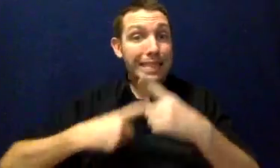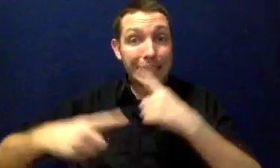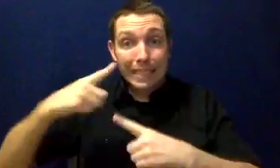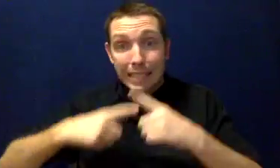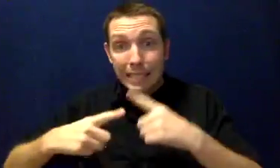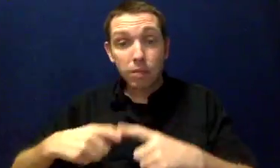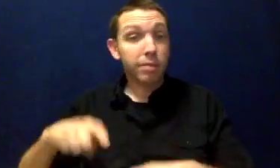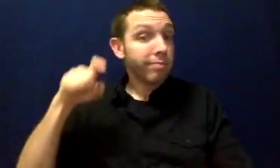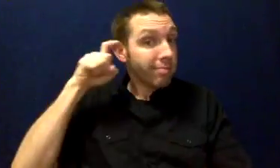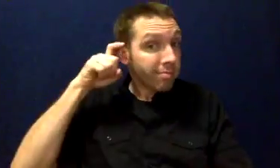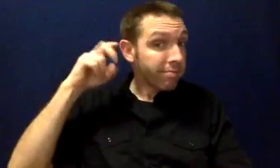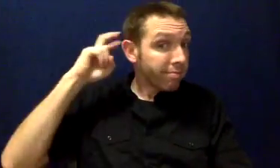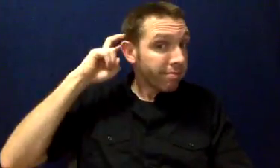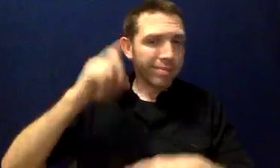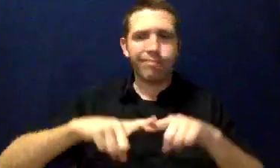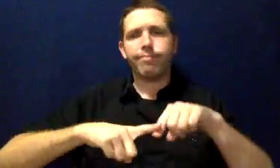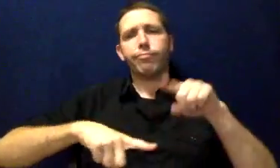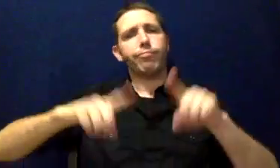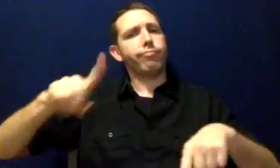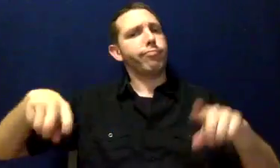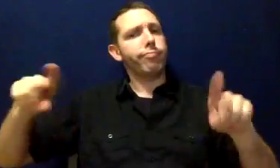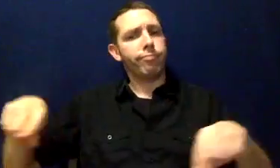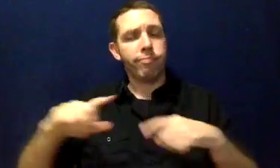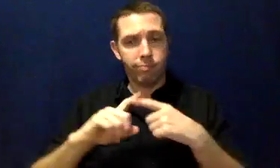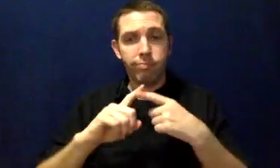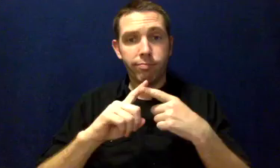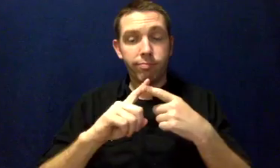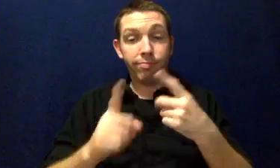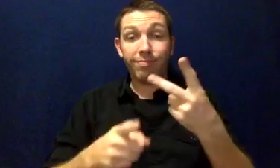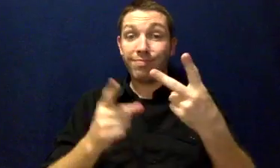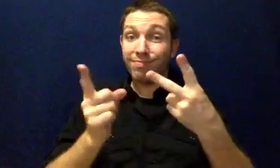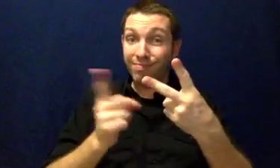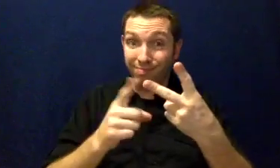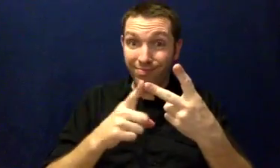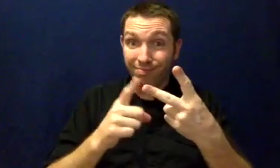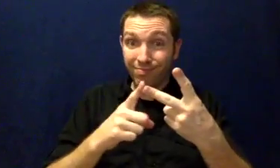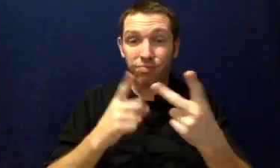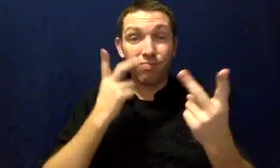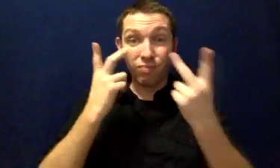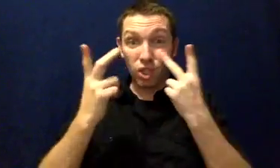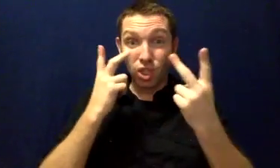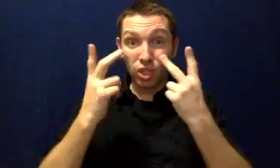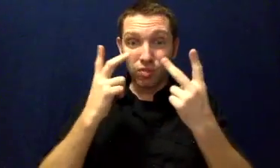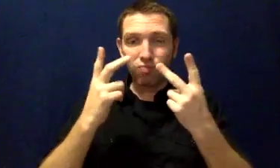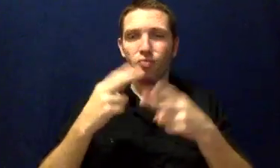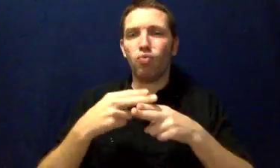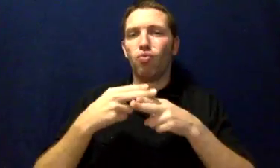other sign systems, hearing aids, cochlear implants, etc. The second area impacted by Usher is vision loss from